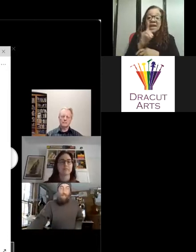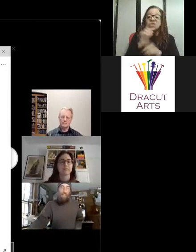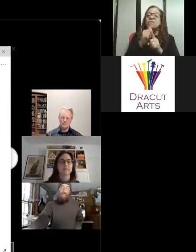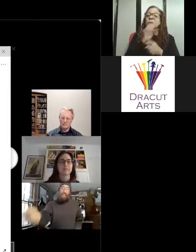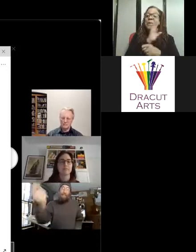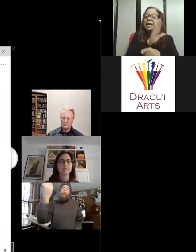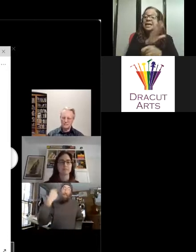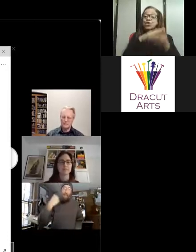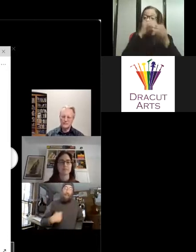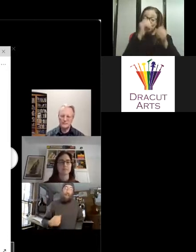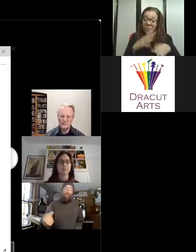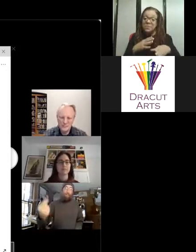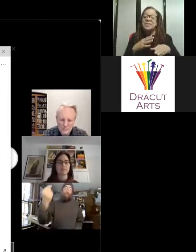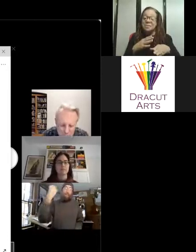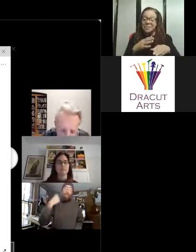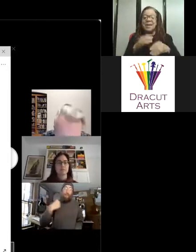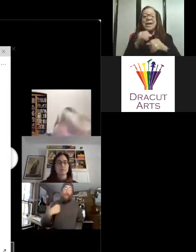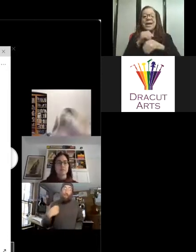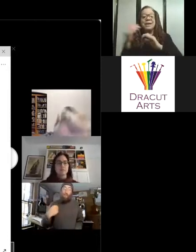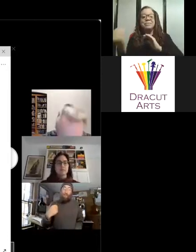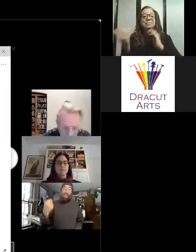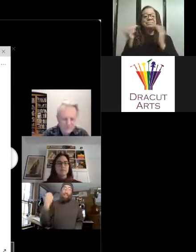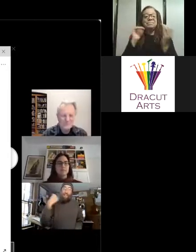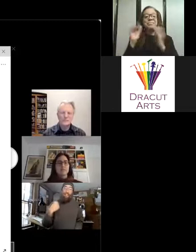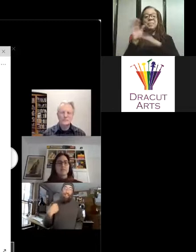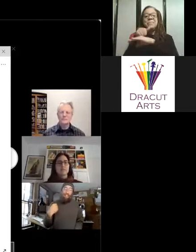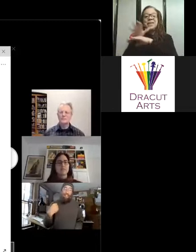and then sending a bit of that perspective back home, and saying: Hey sis,